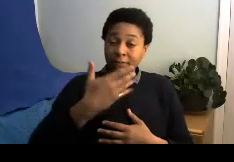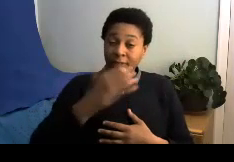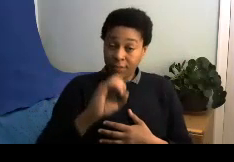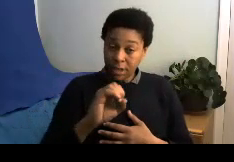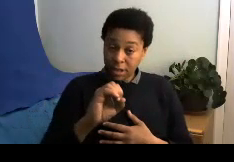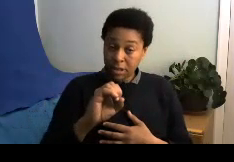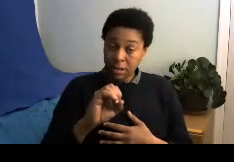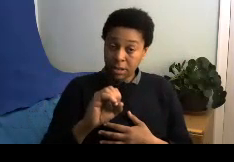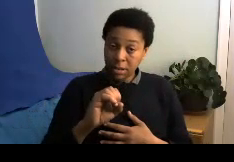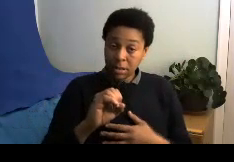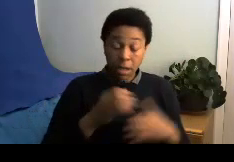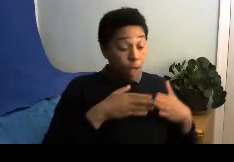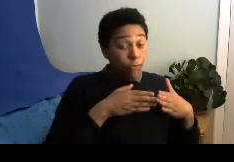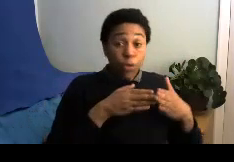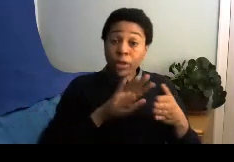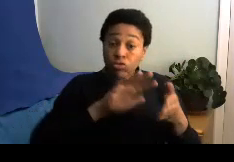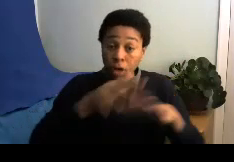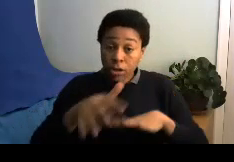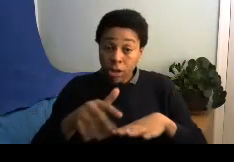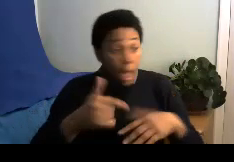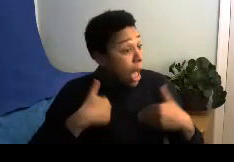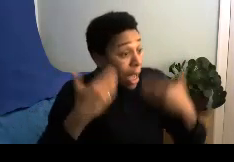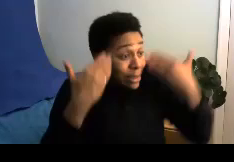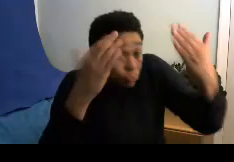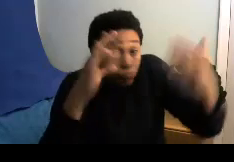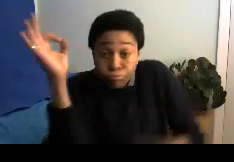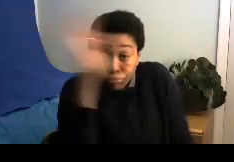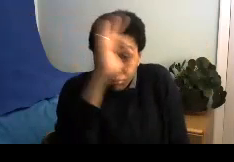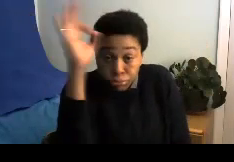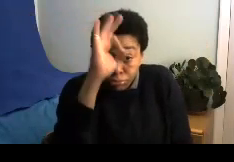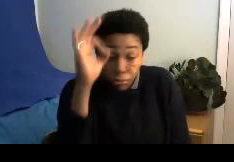but they didn't know anything about them or that time until I